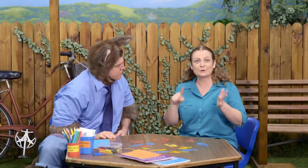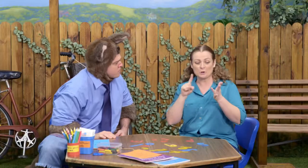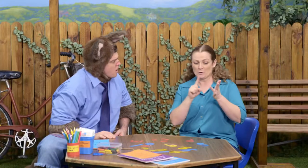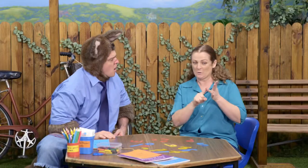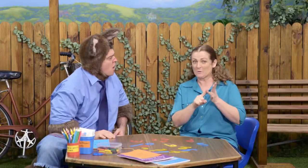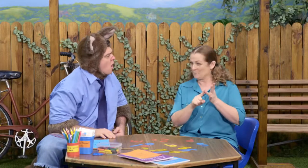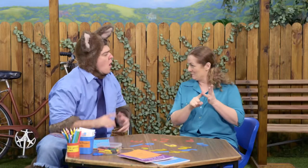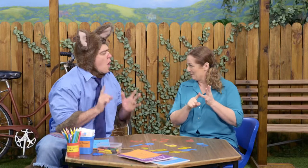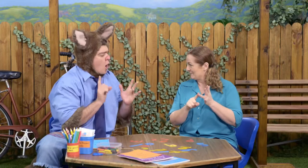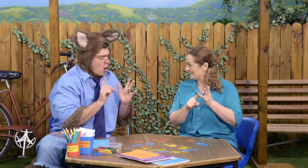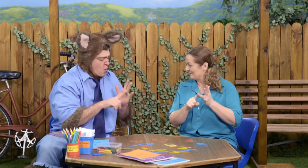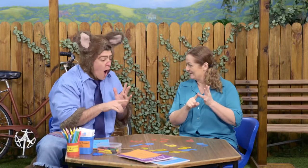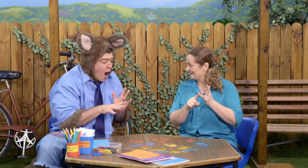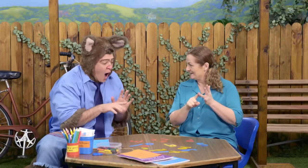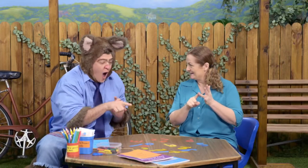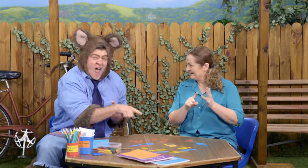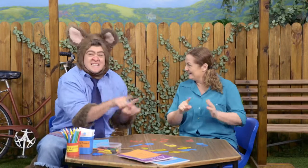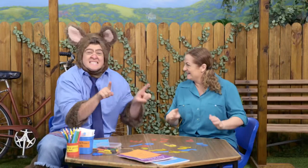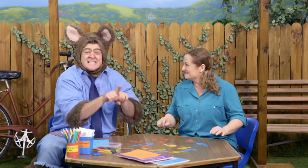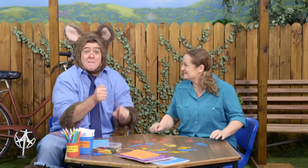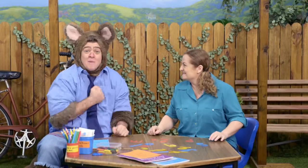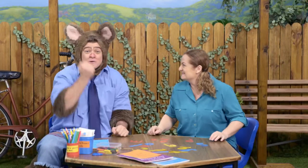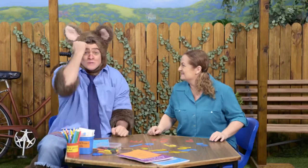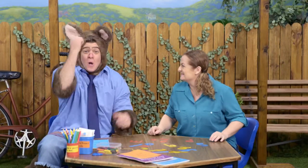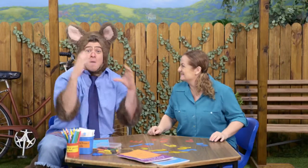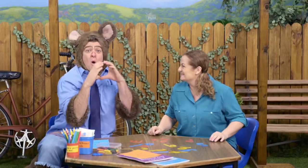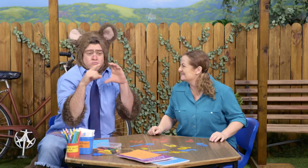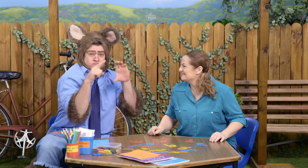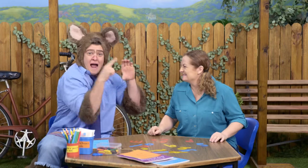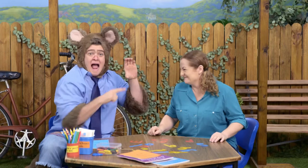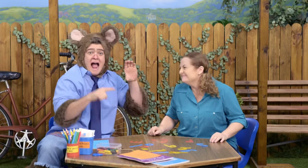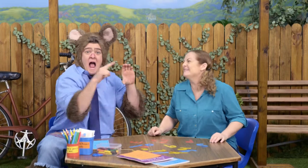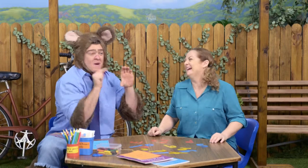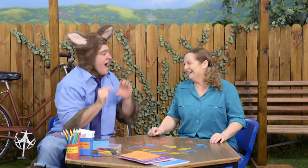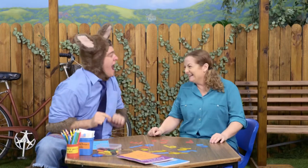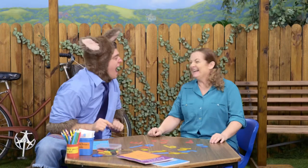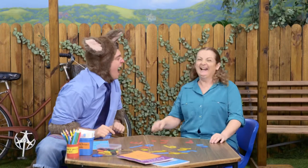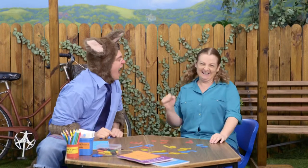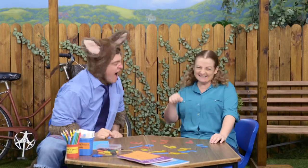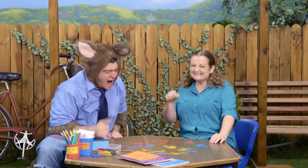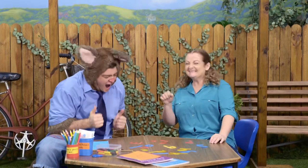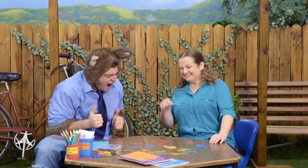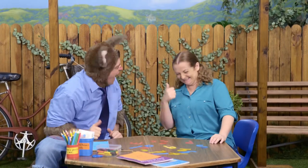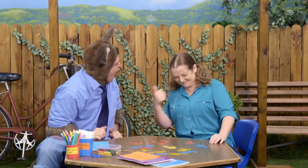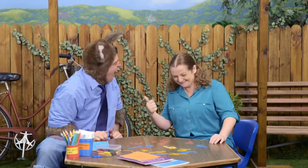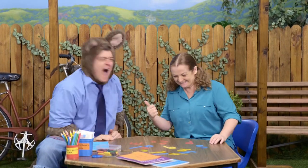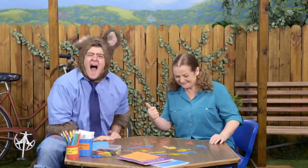That's an O. O. Oh, that's like my soccer ball. It's round. Yes, that's right.